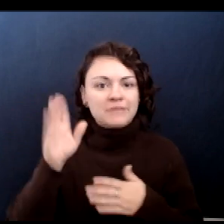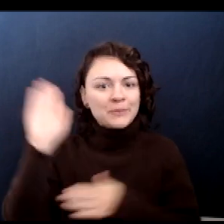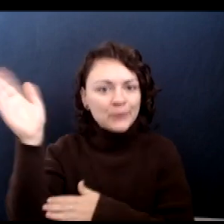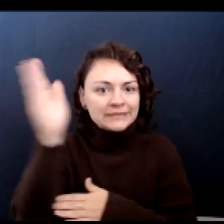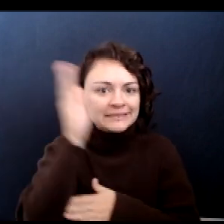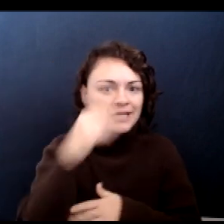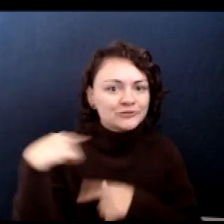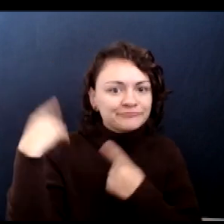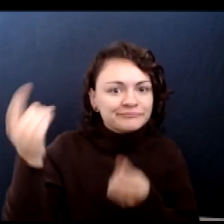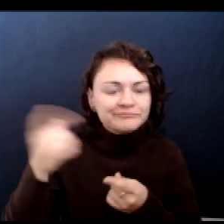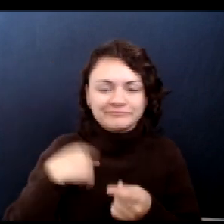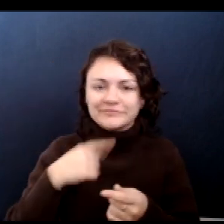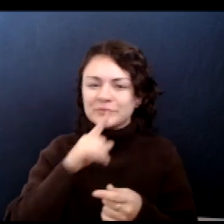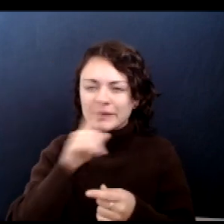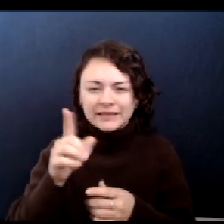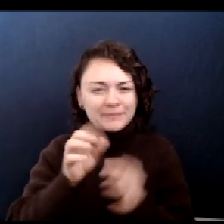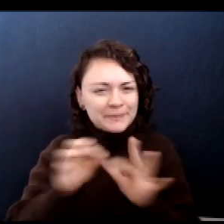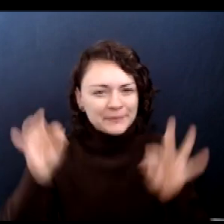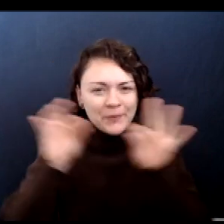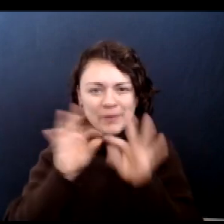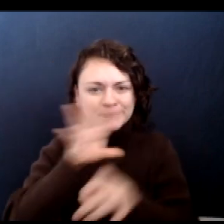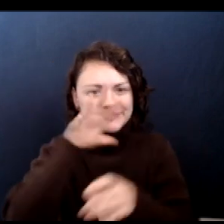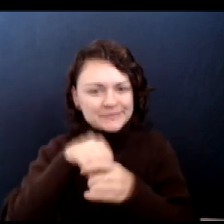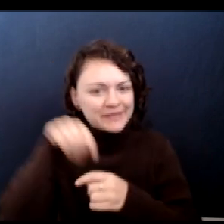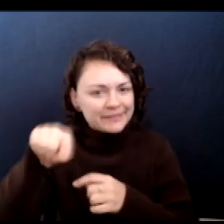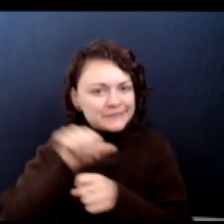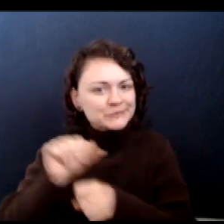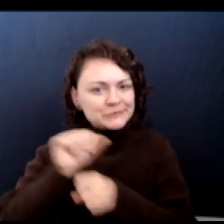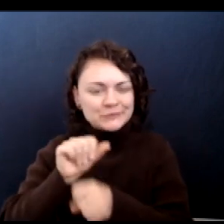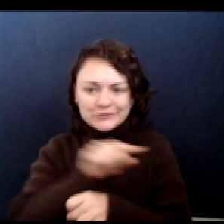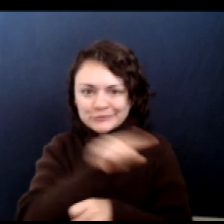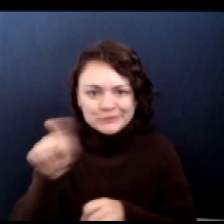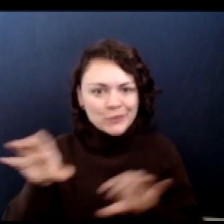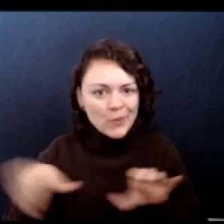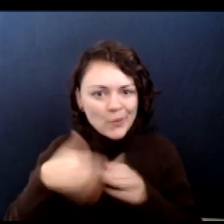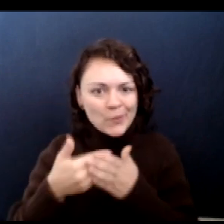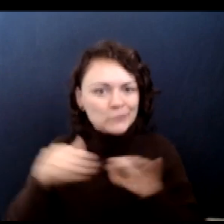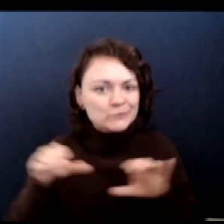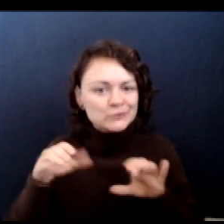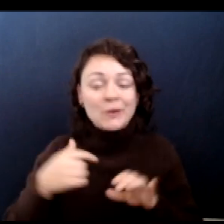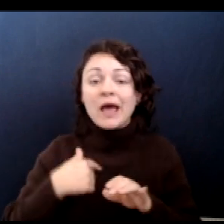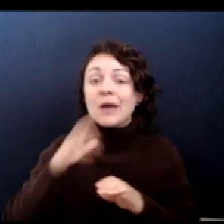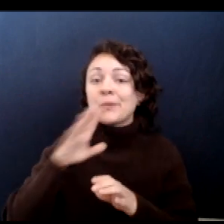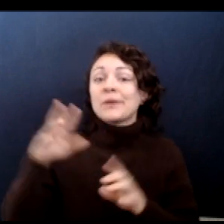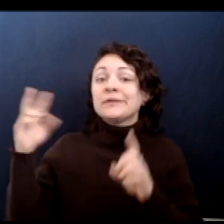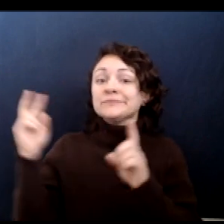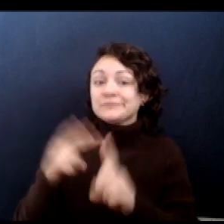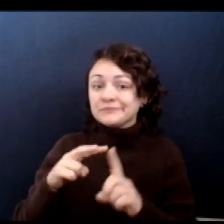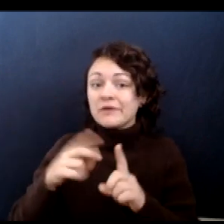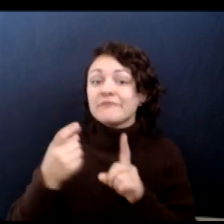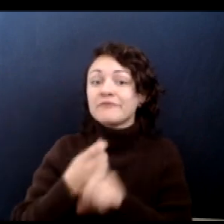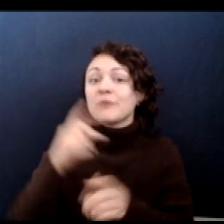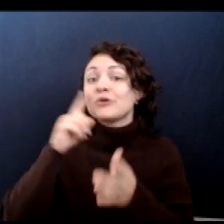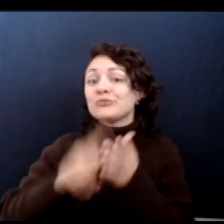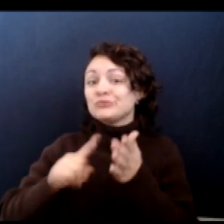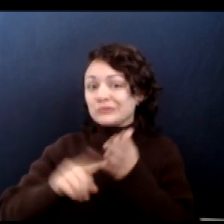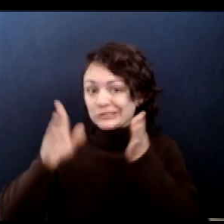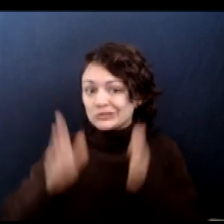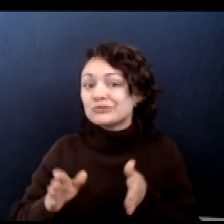in the important work all of you are doing. And I will be sharing my work from the perspective of a researcher, has partnered with the Minnesota